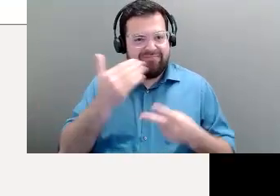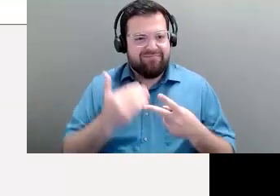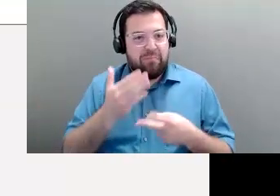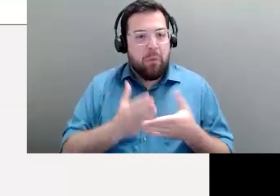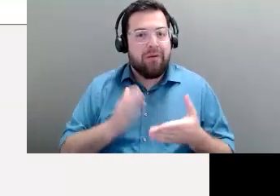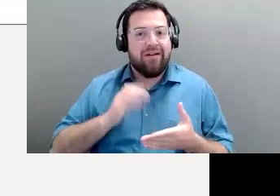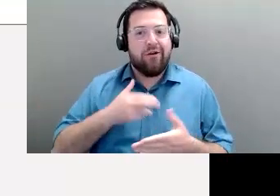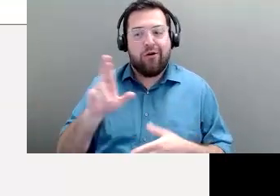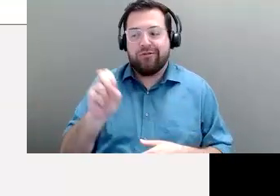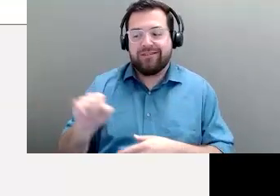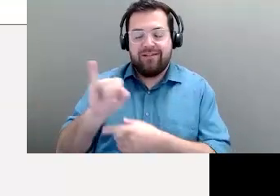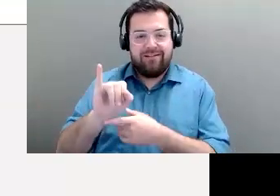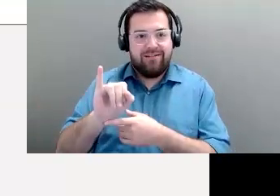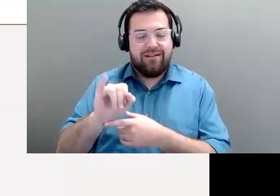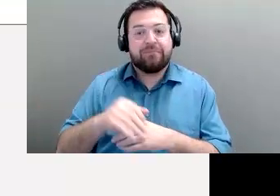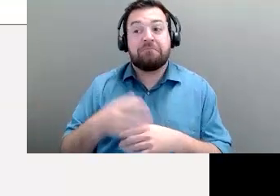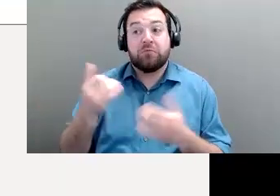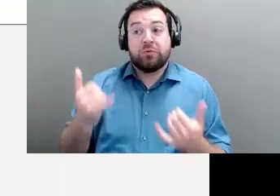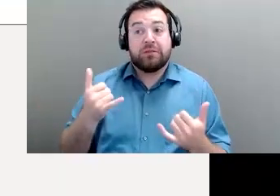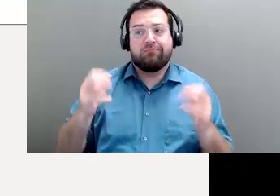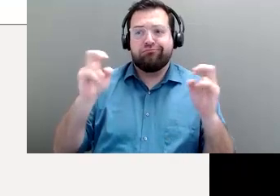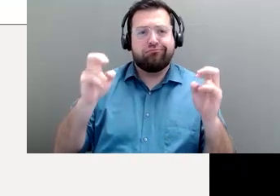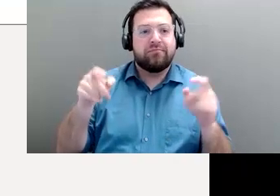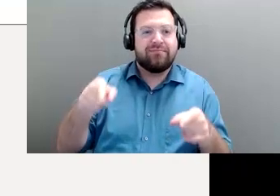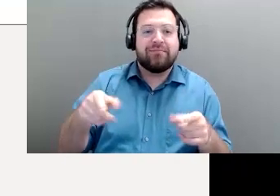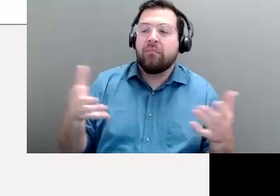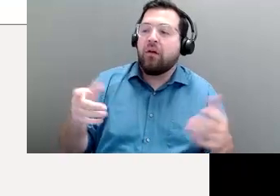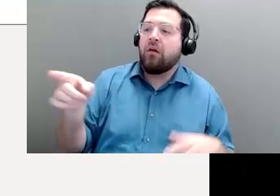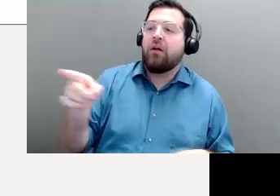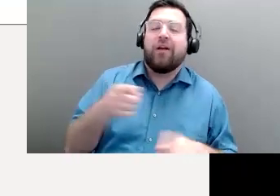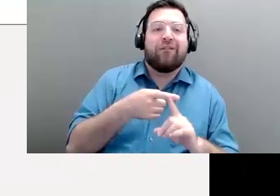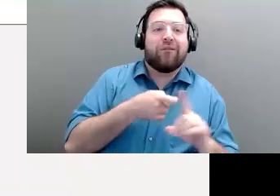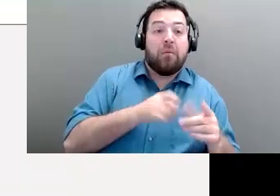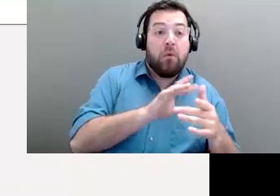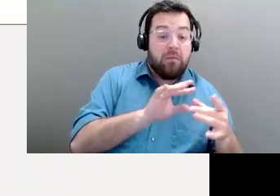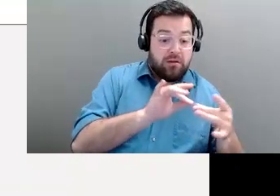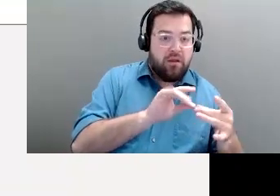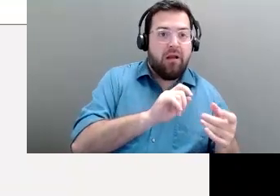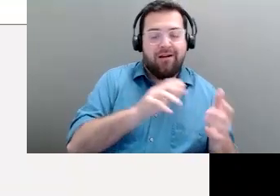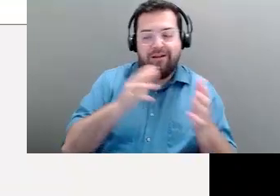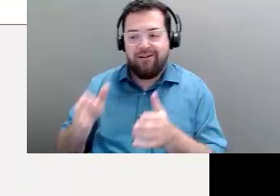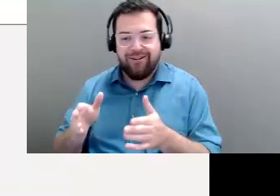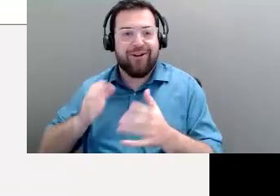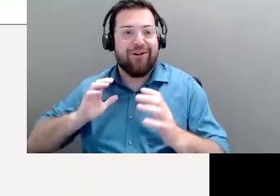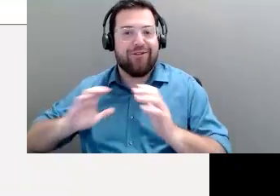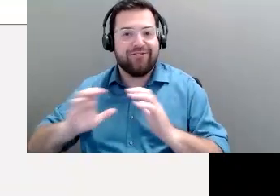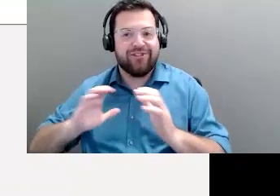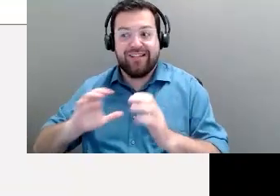Today's session is From Comments to Conversations: Creating Feedback That Drives Learning.